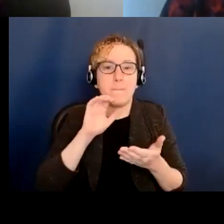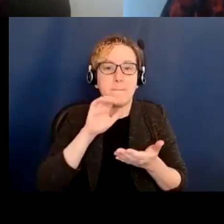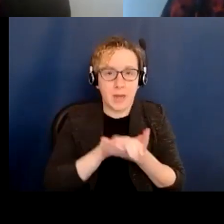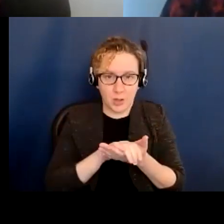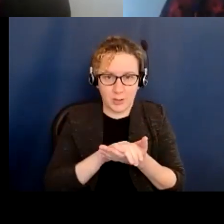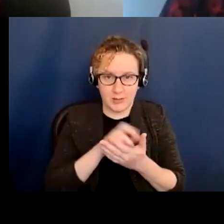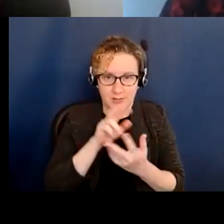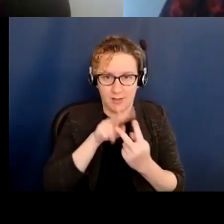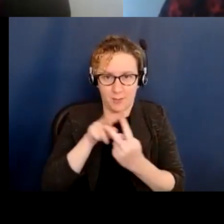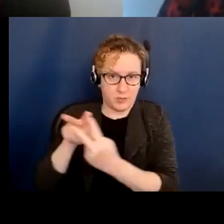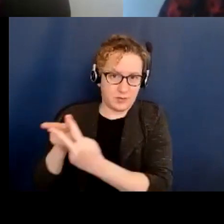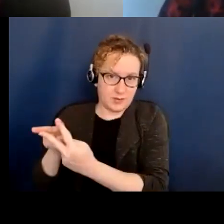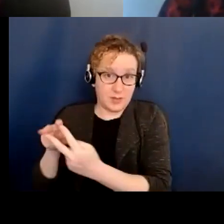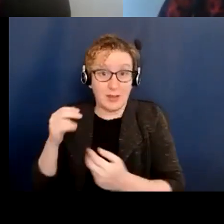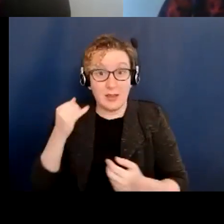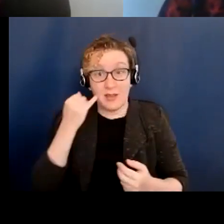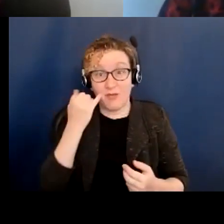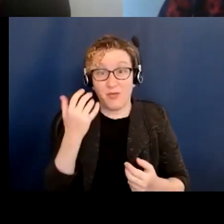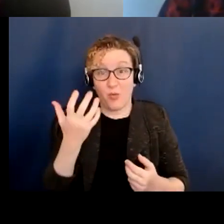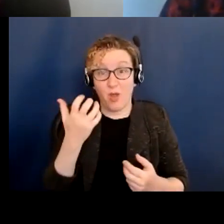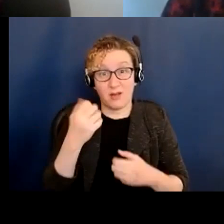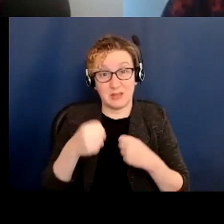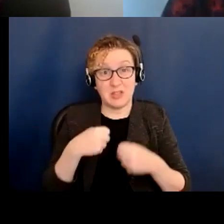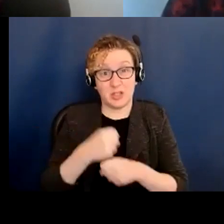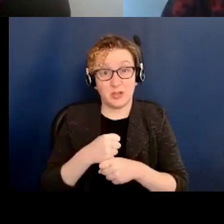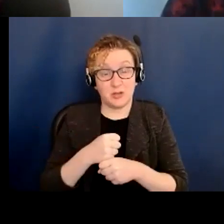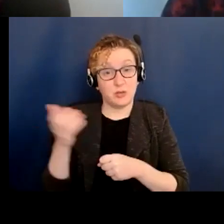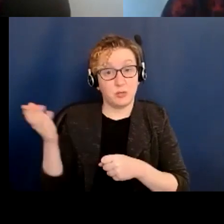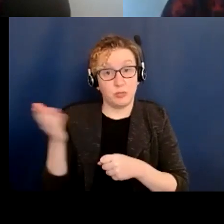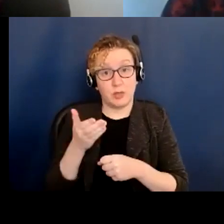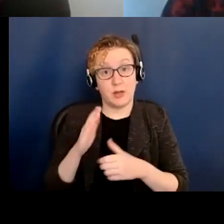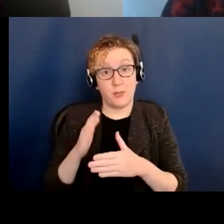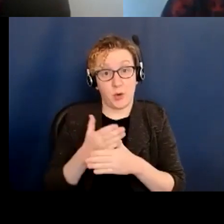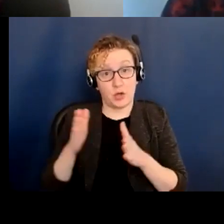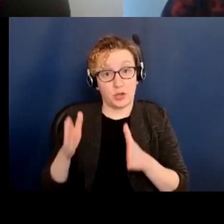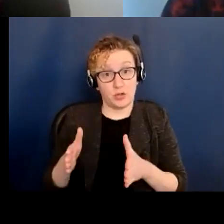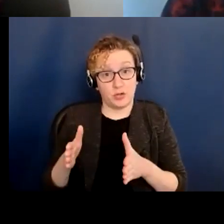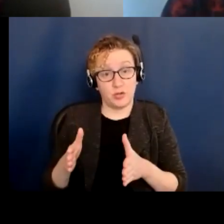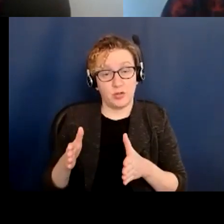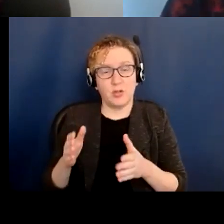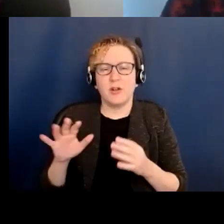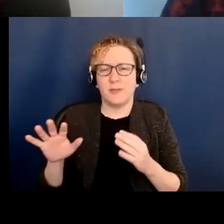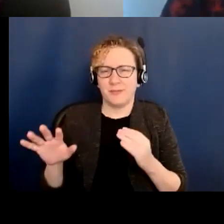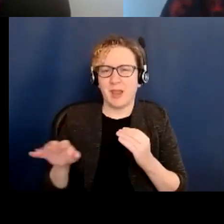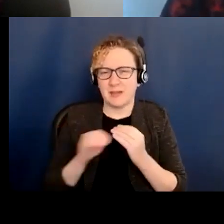You would request if you would like for your year to bring your partner, you would get an additional stipend.